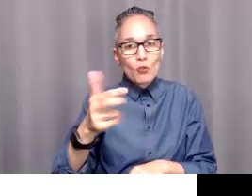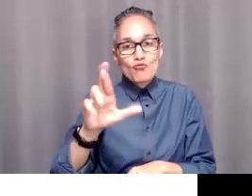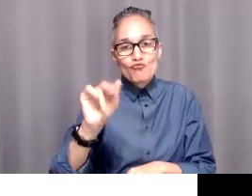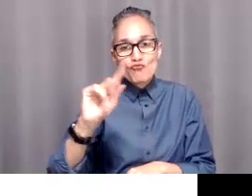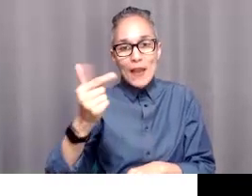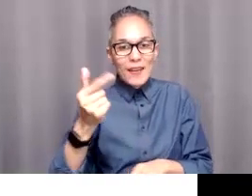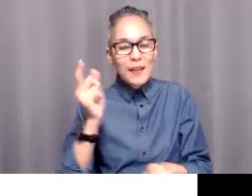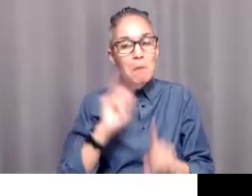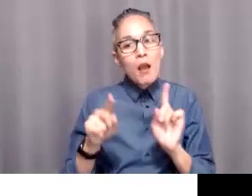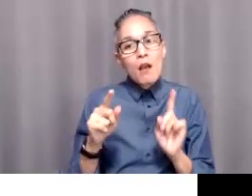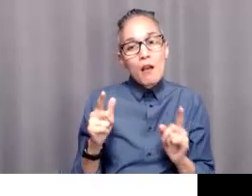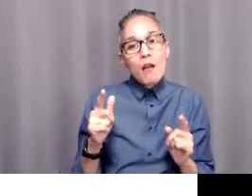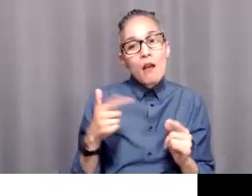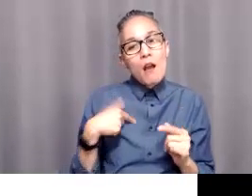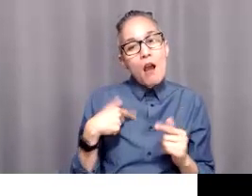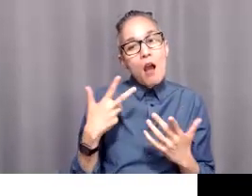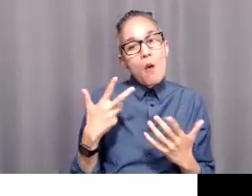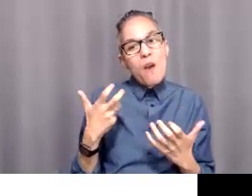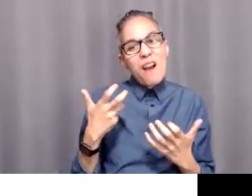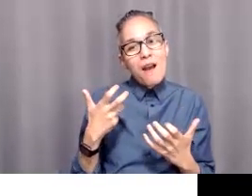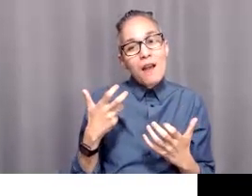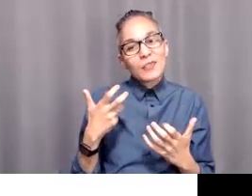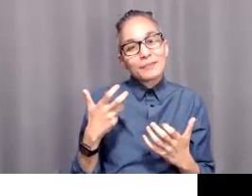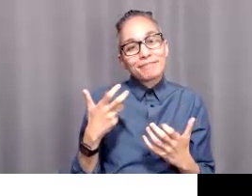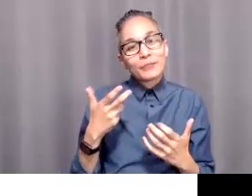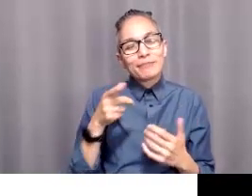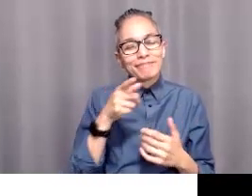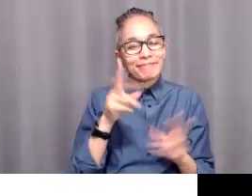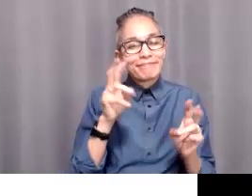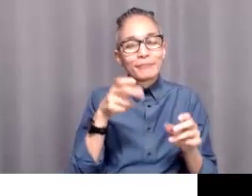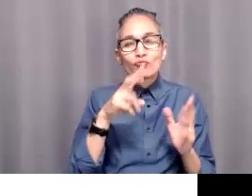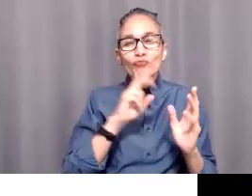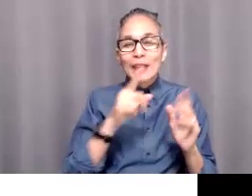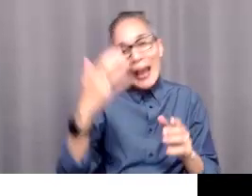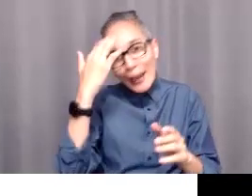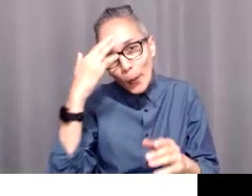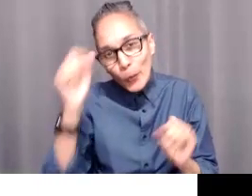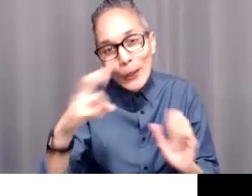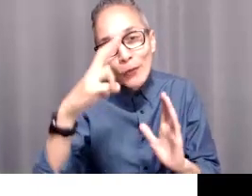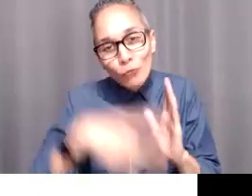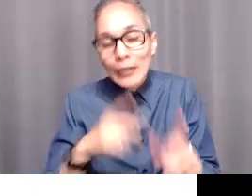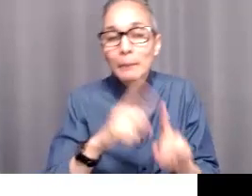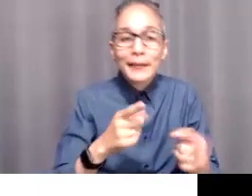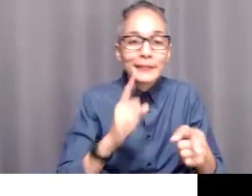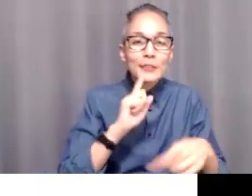But I just want to kind of go through these really quick. I know you can read them, but just to kind of talk about what some of this stuff means.